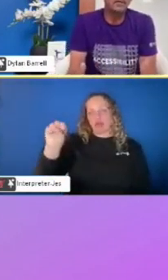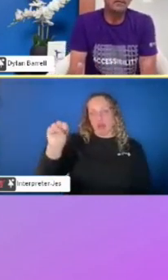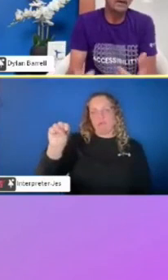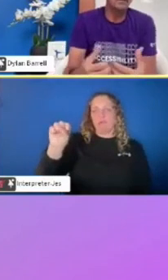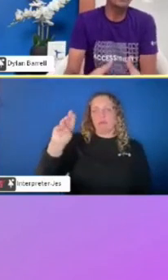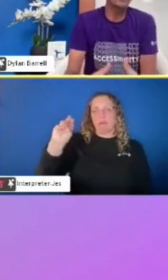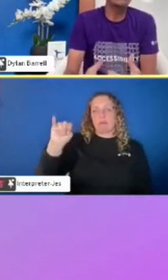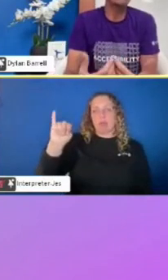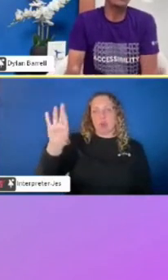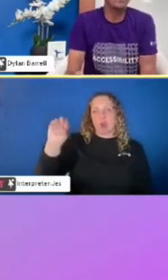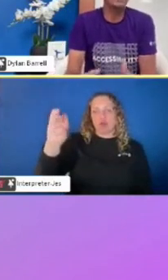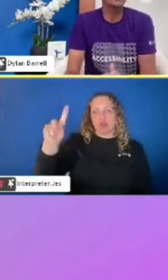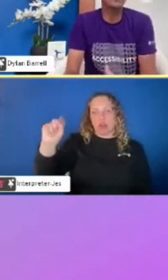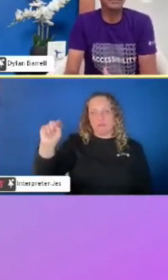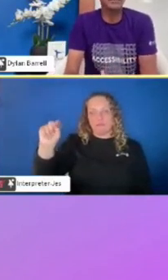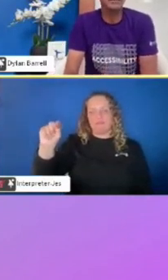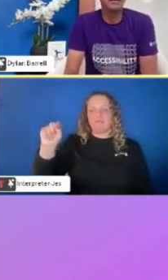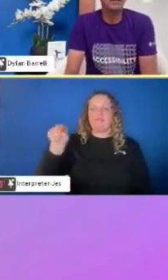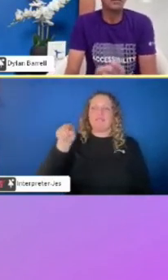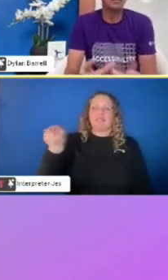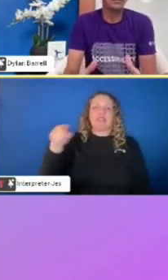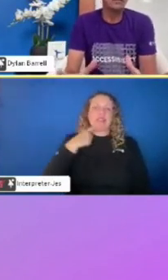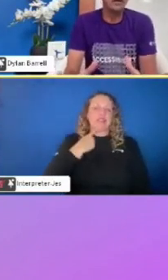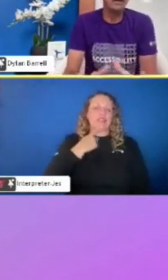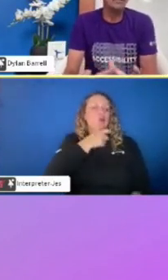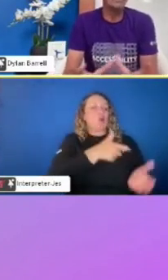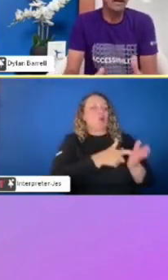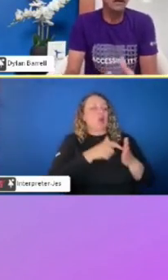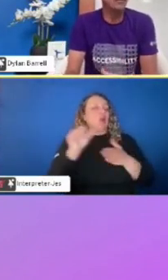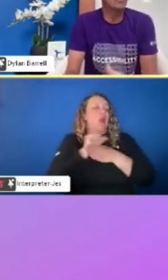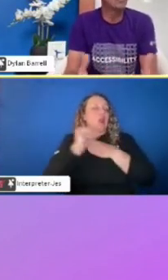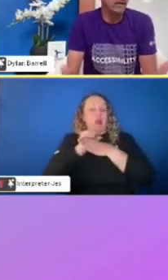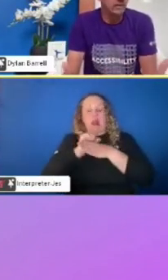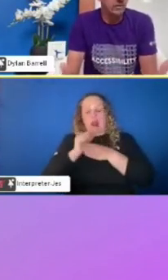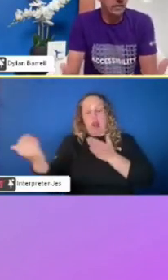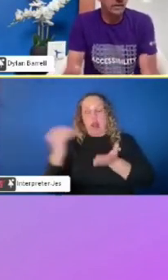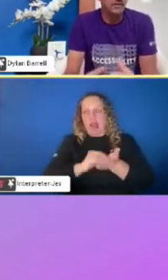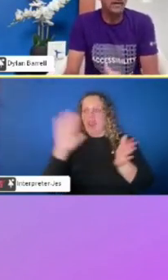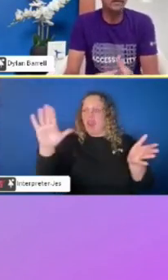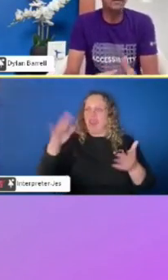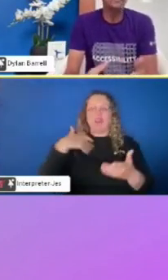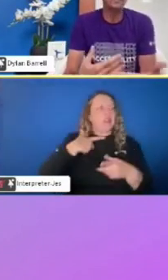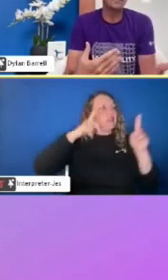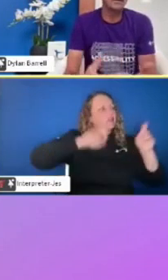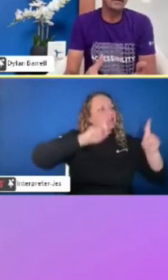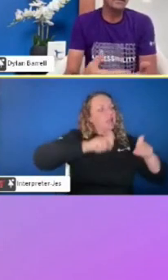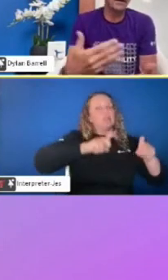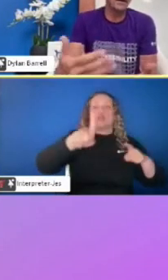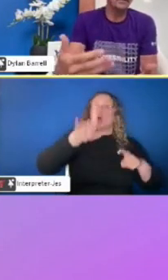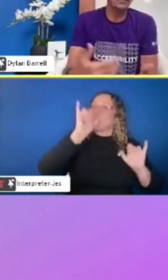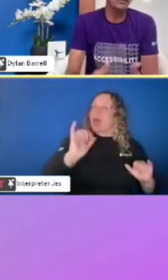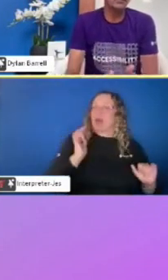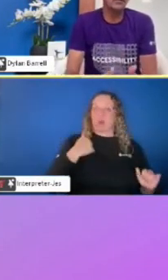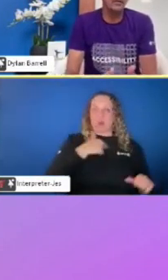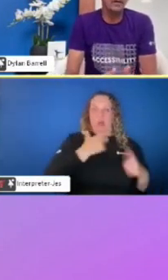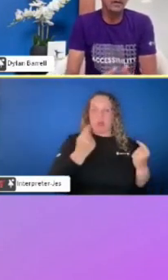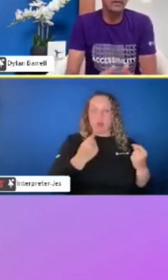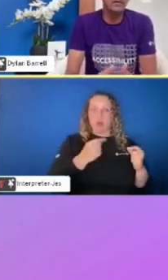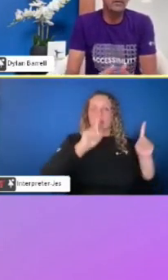if Microsoft didn't require you to take all of those trainings again, if you can already do that. So that testing out of a course is one of the features